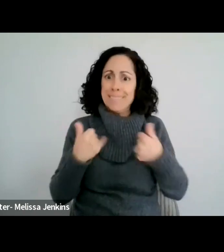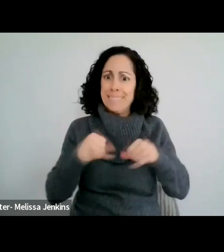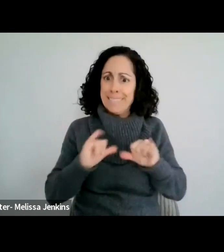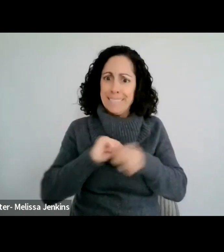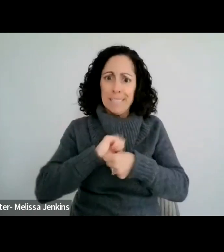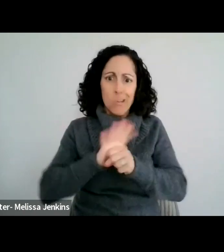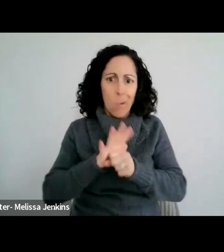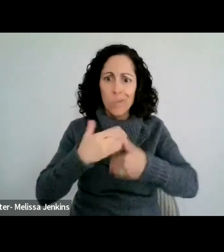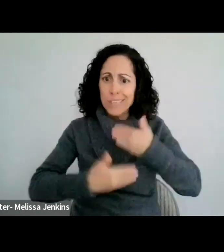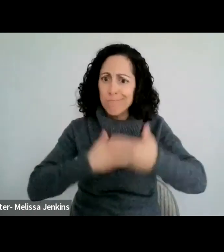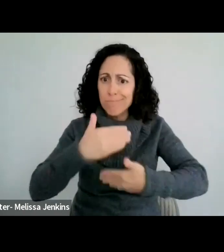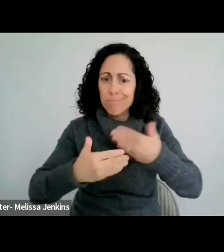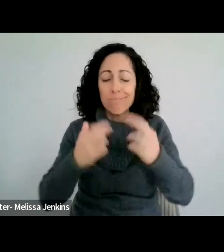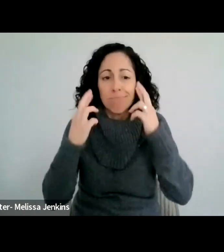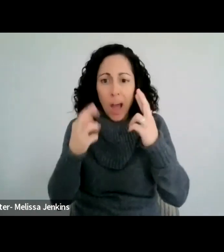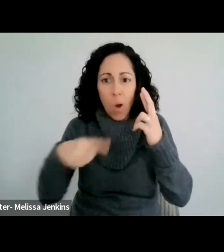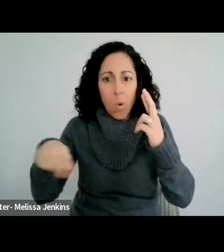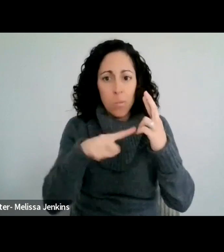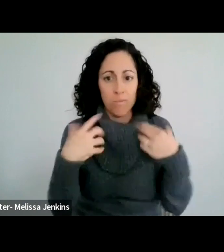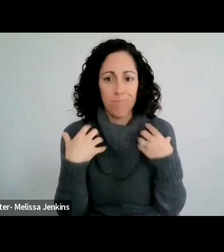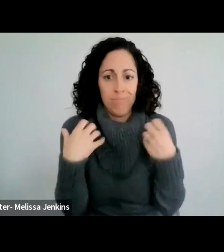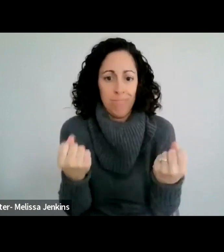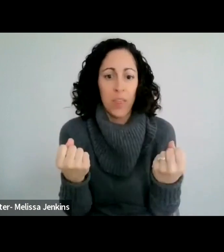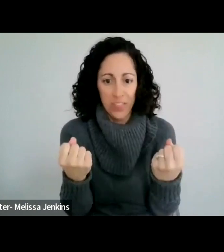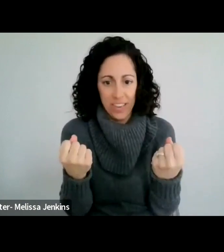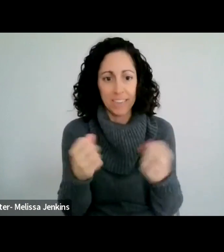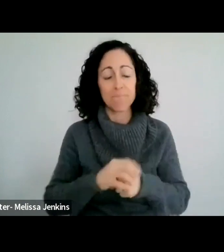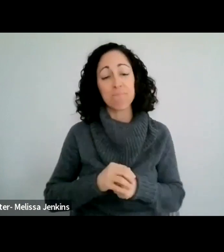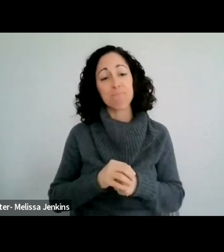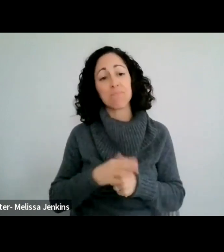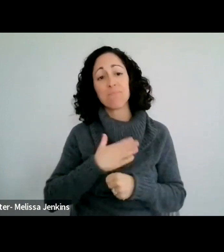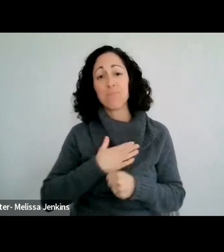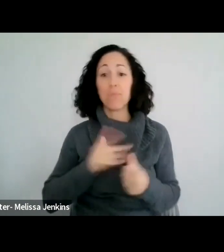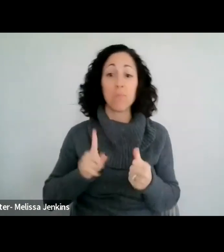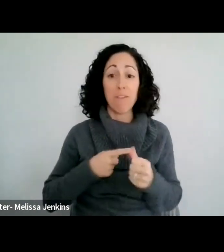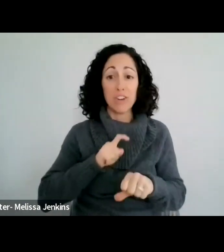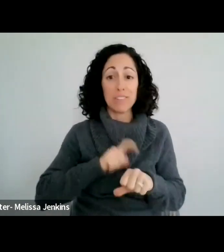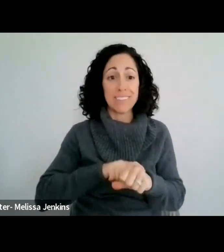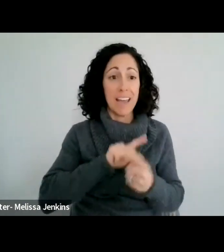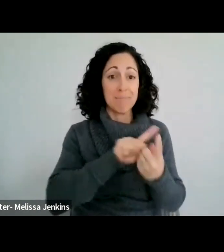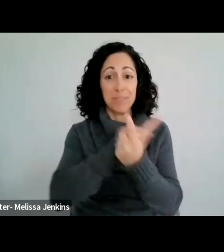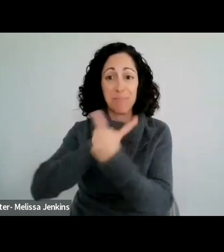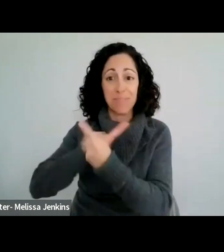This is my first chance to meet you. I'm new to ProQR.